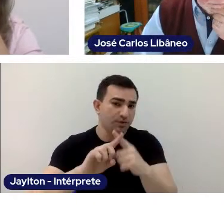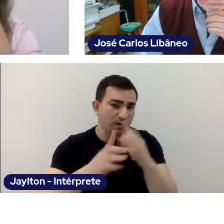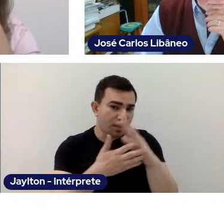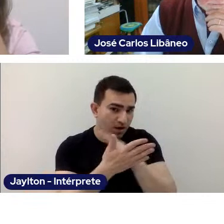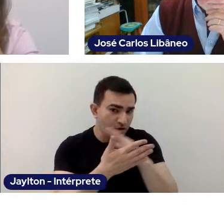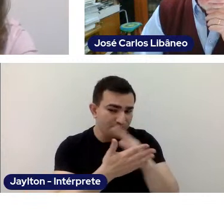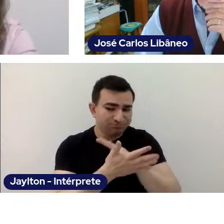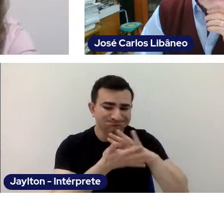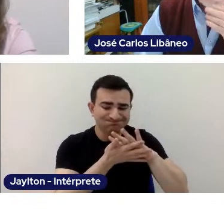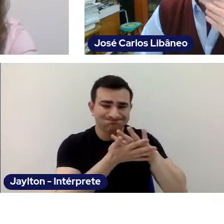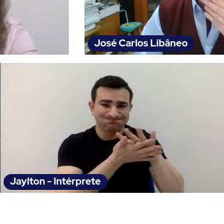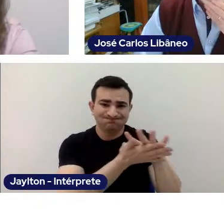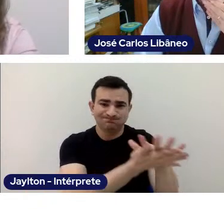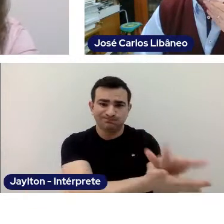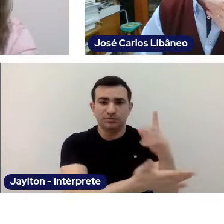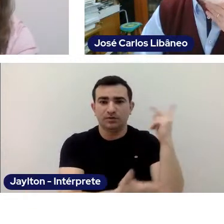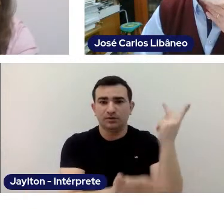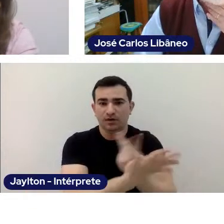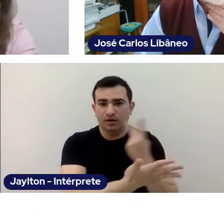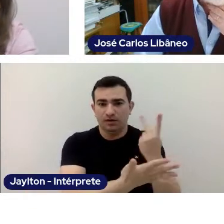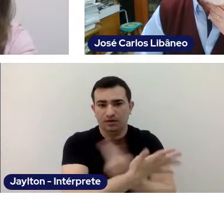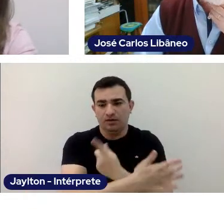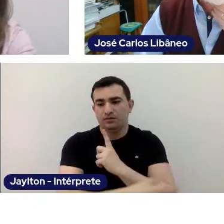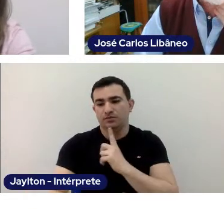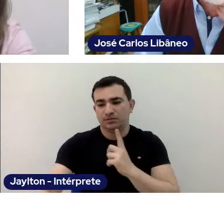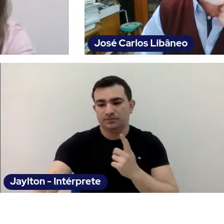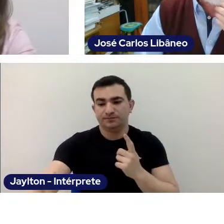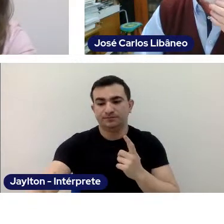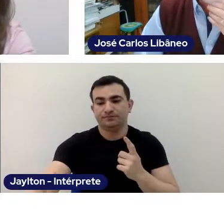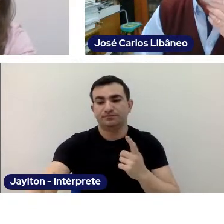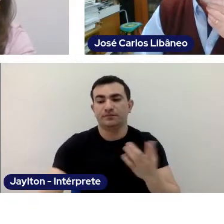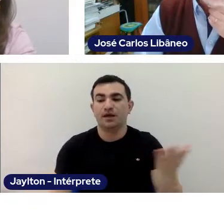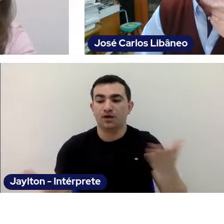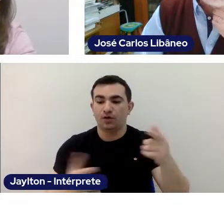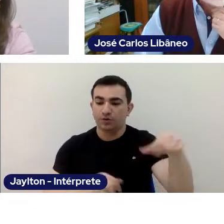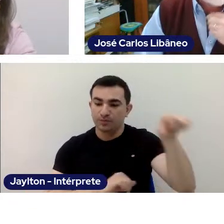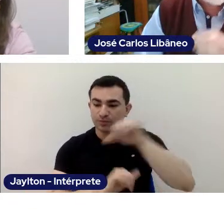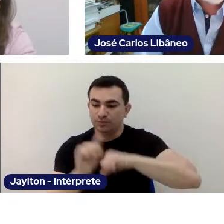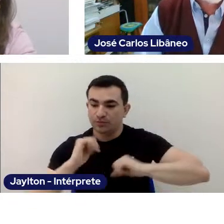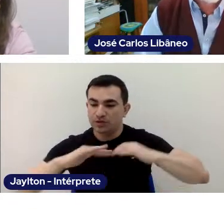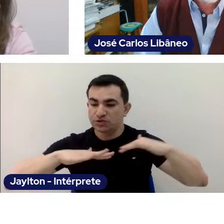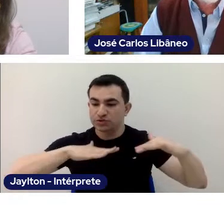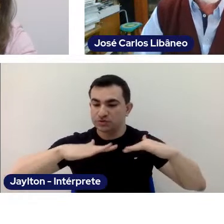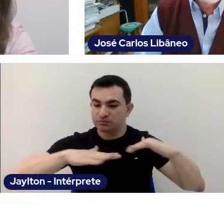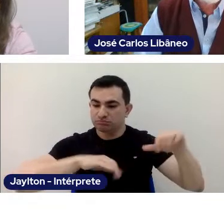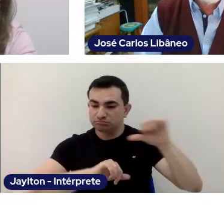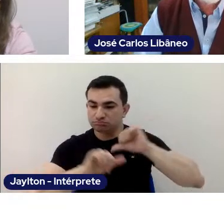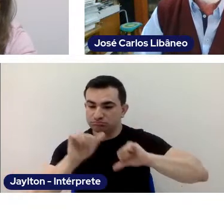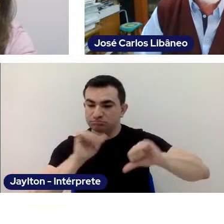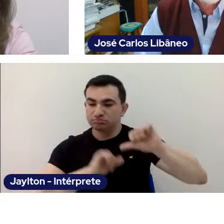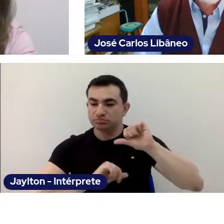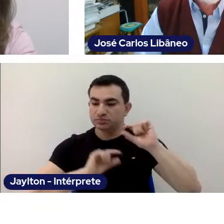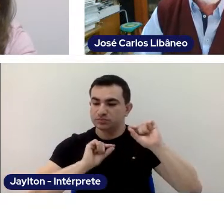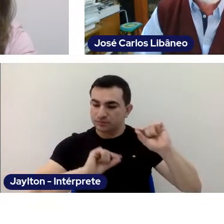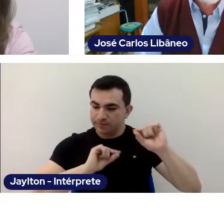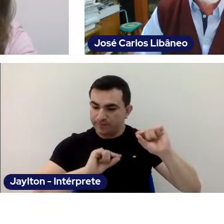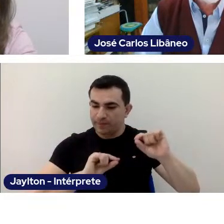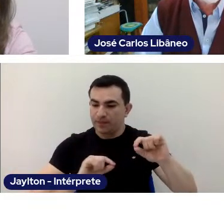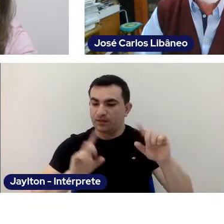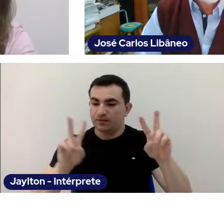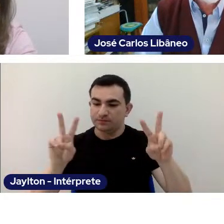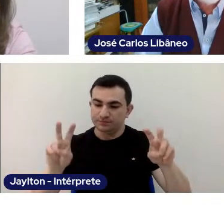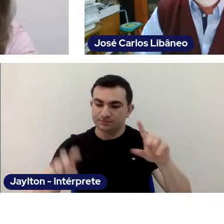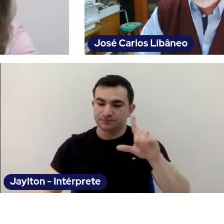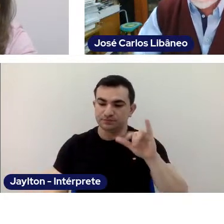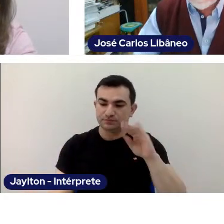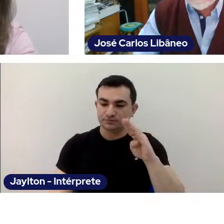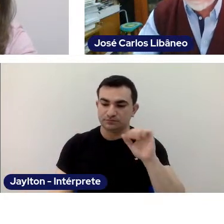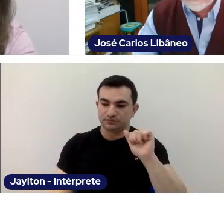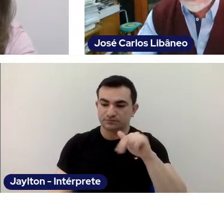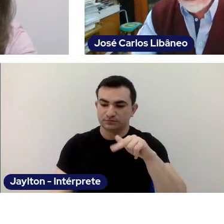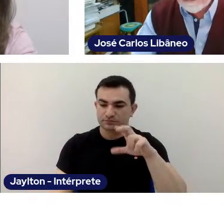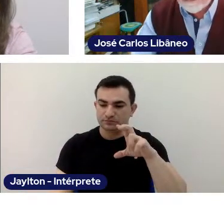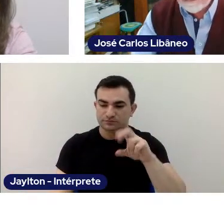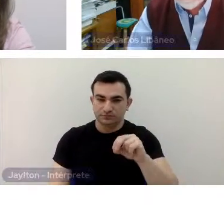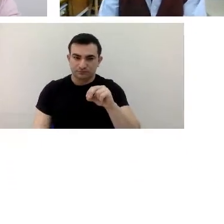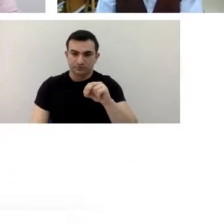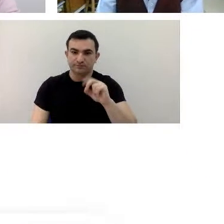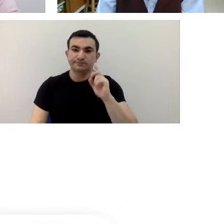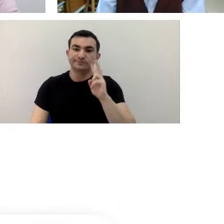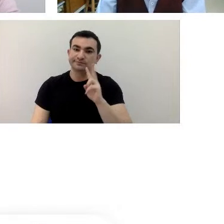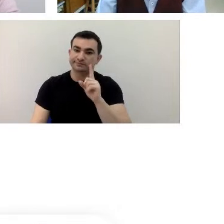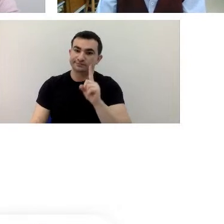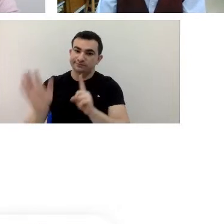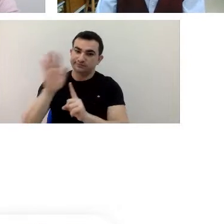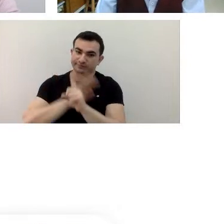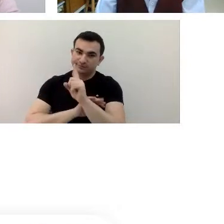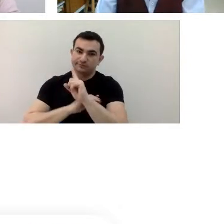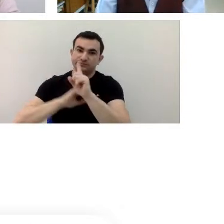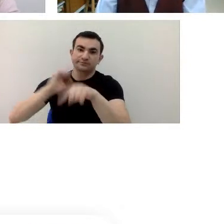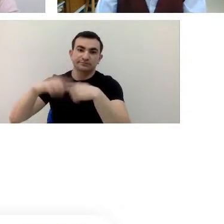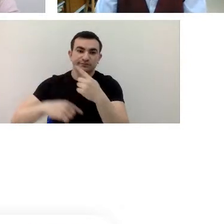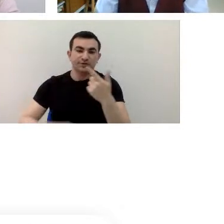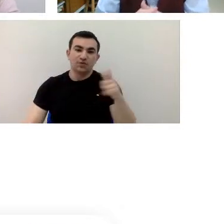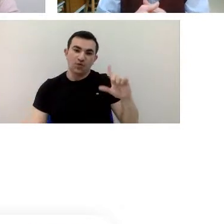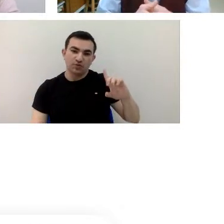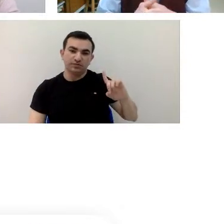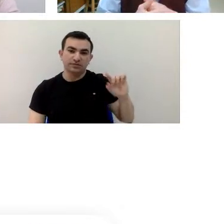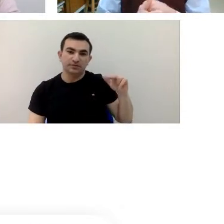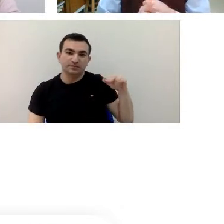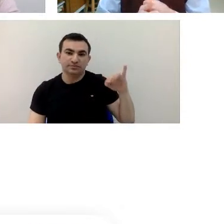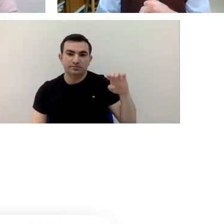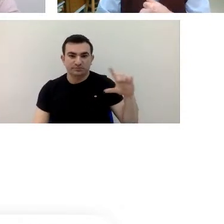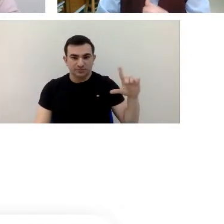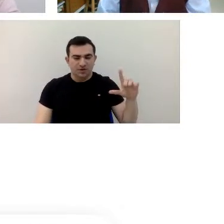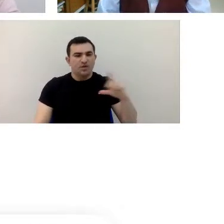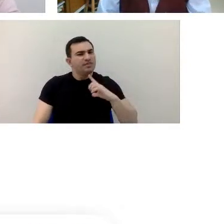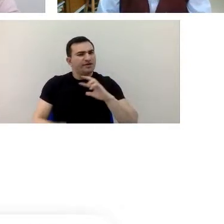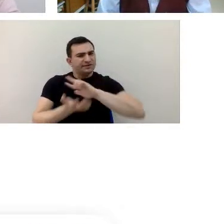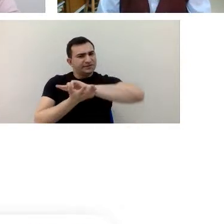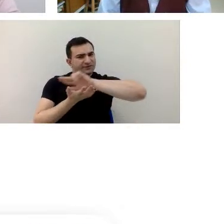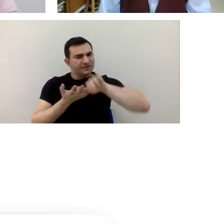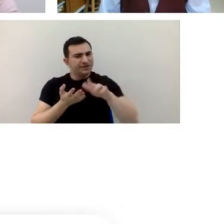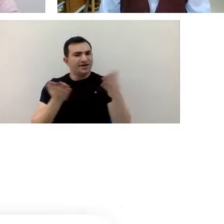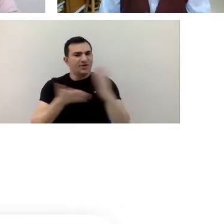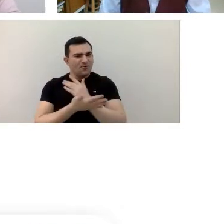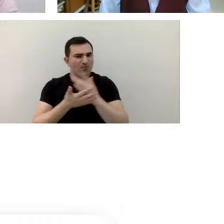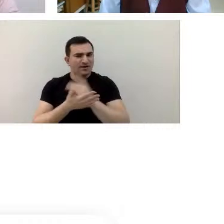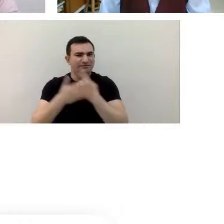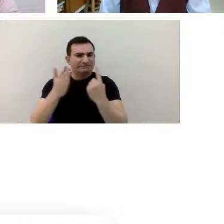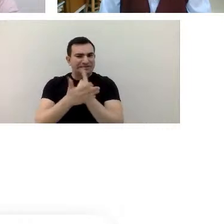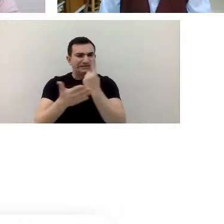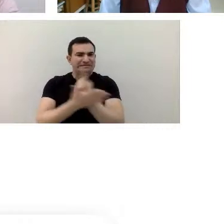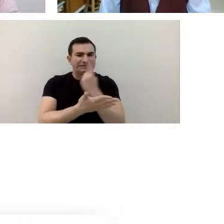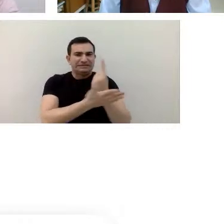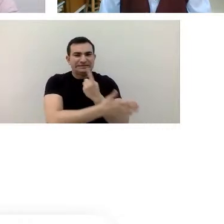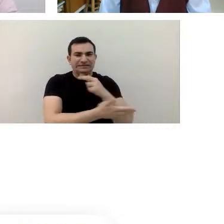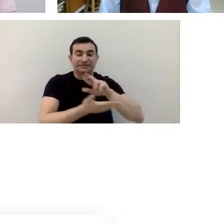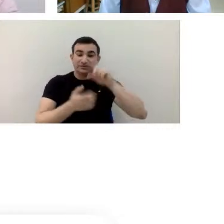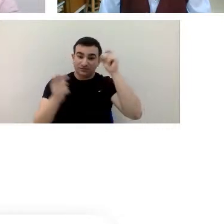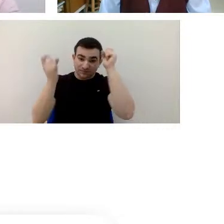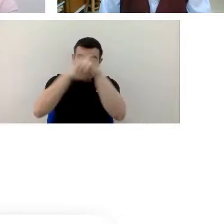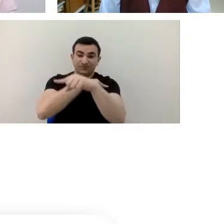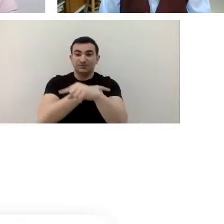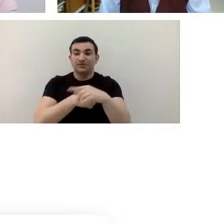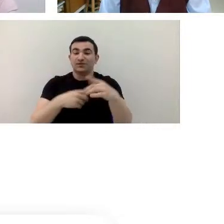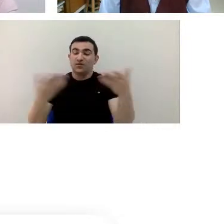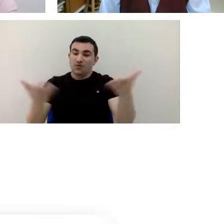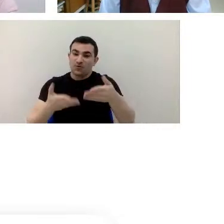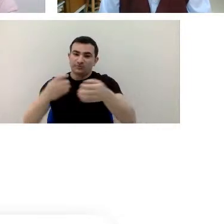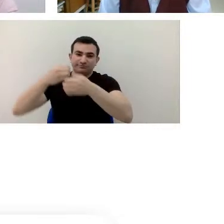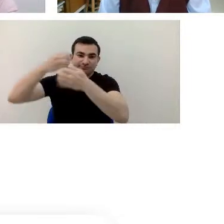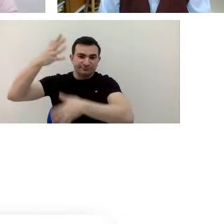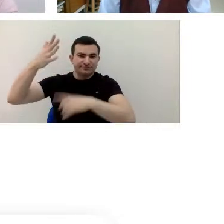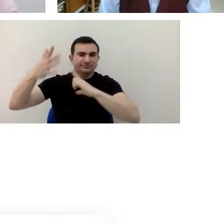Ok, let's continue. Right now we will change dynamics: we will have a question directed at Libâneo, and a following one at Rafael. Because we have more specific themes now.